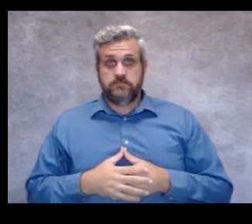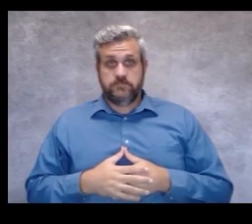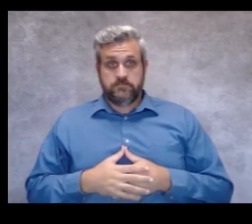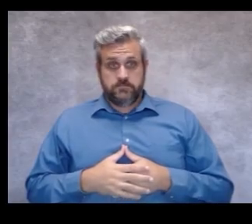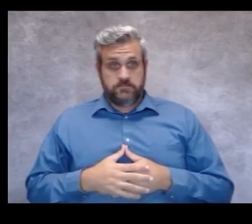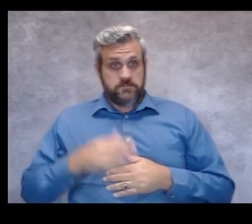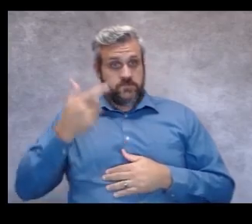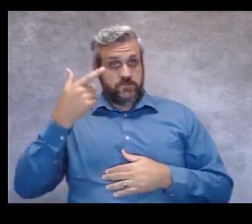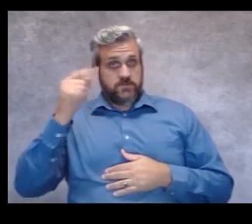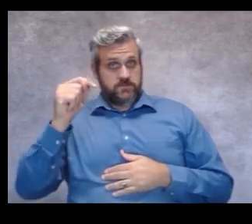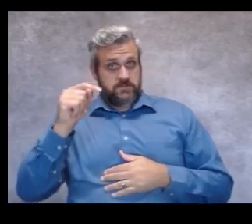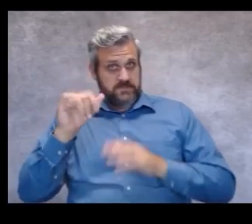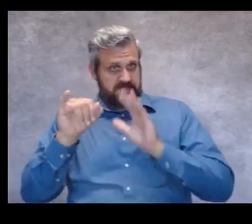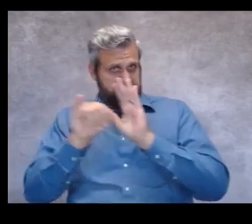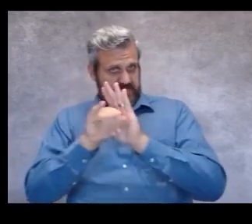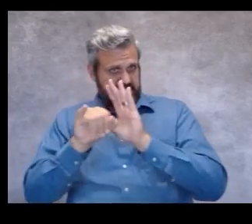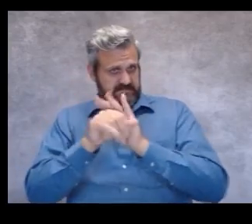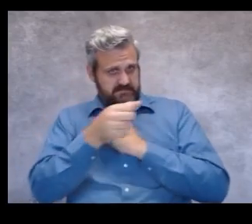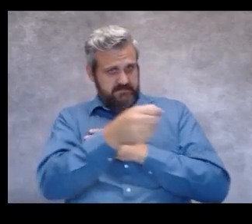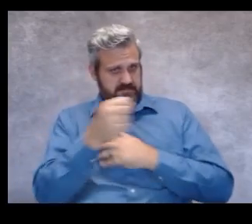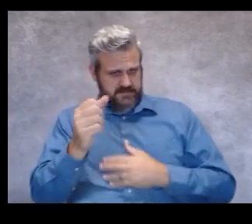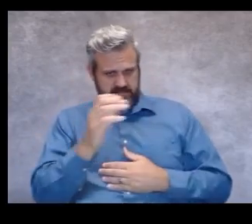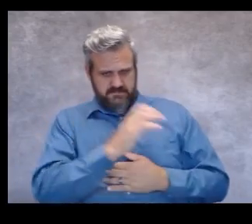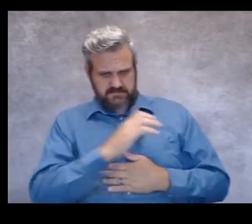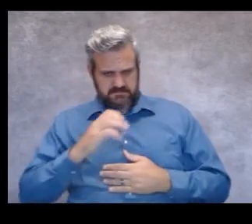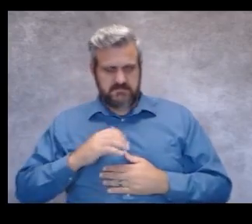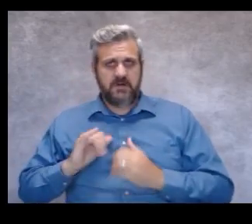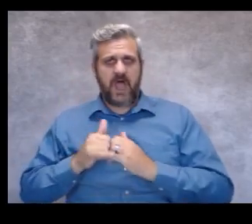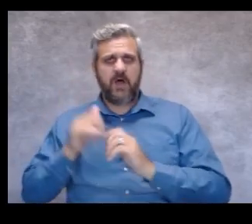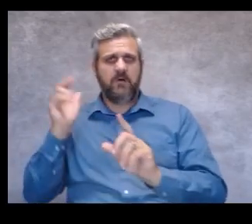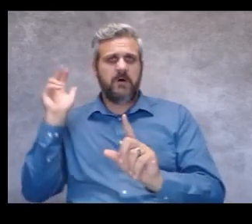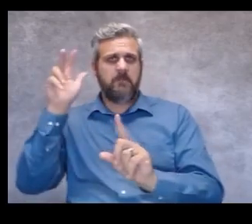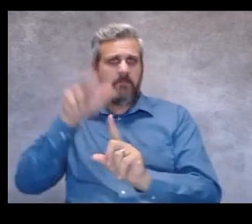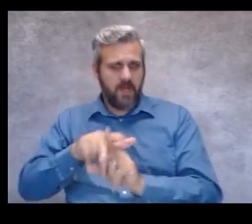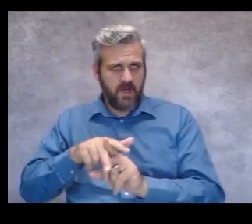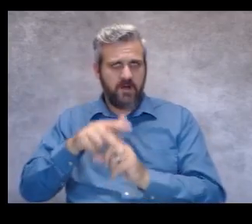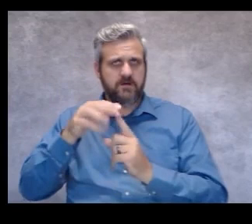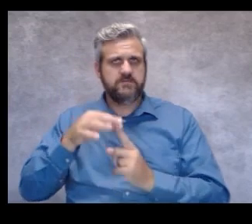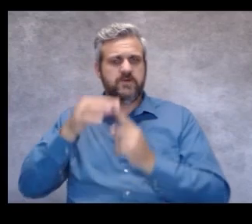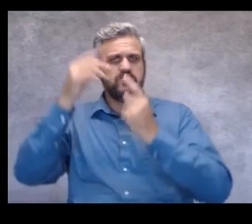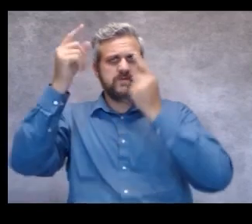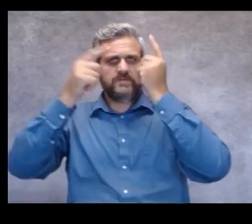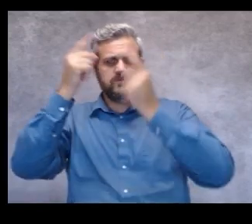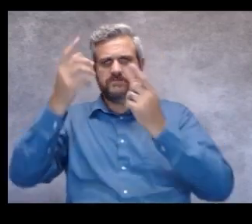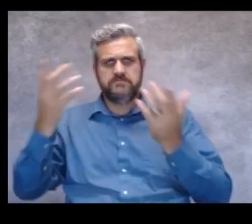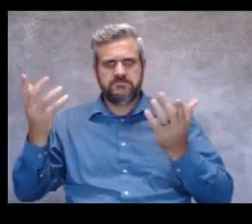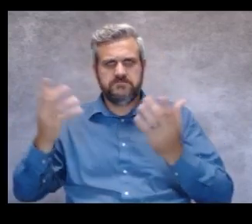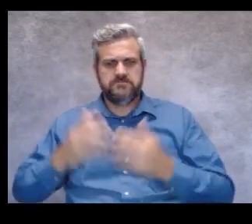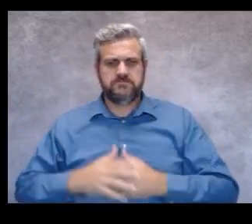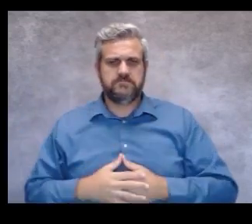How does the GT identification and placement committee apply special considerations?